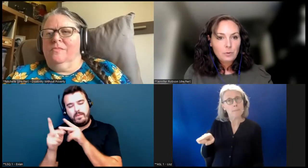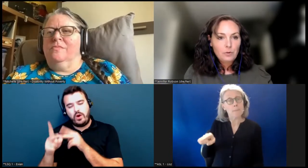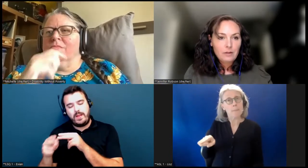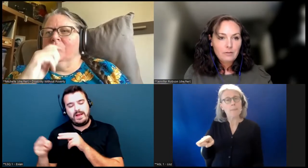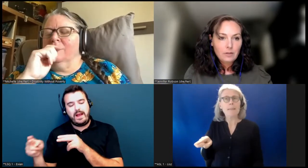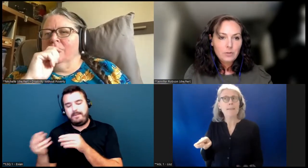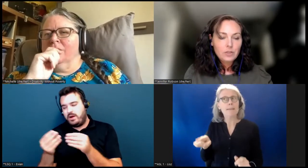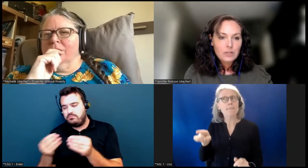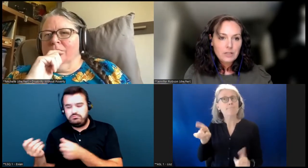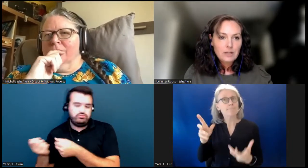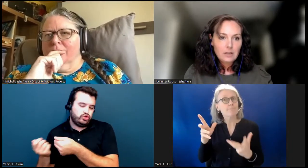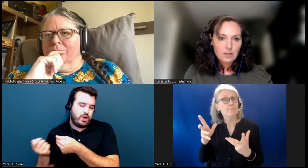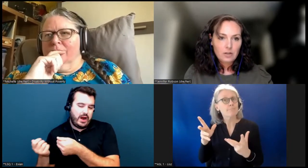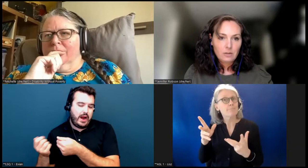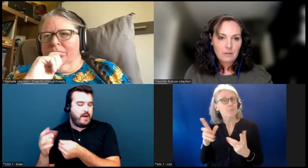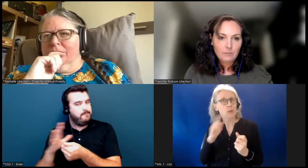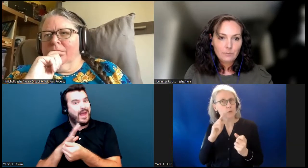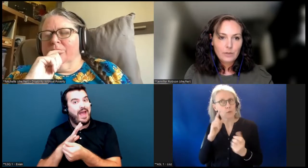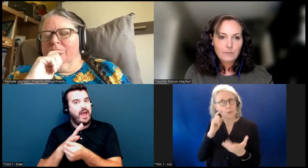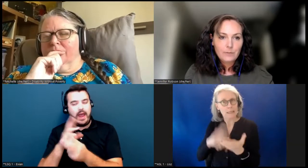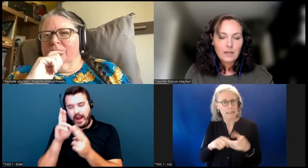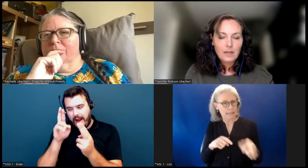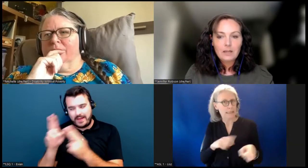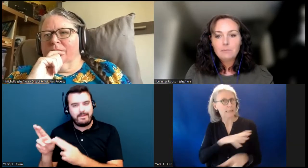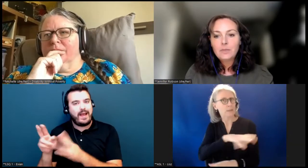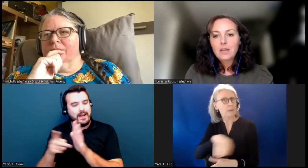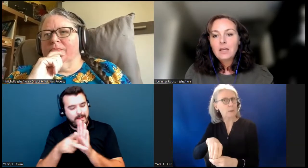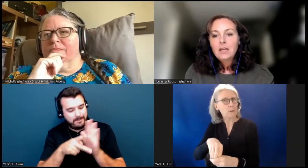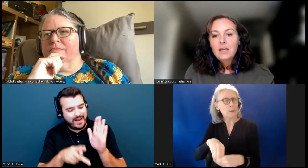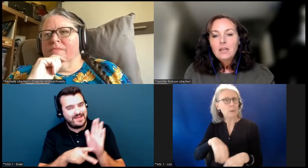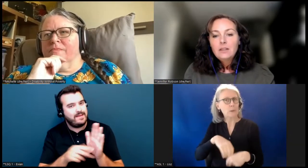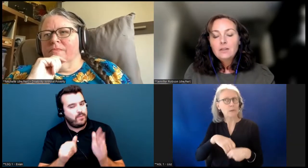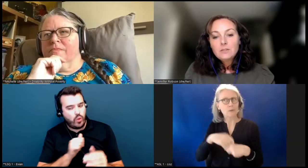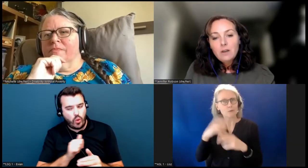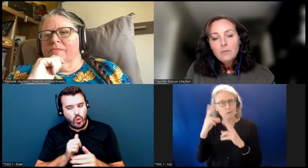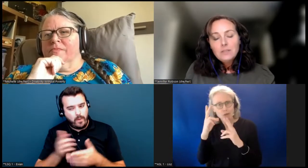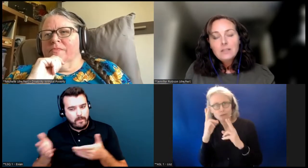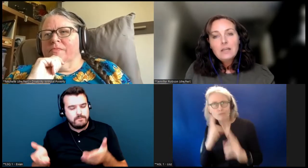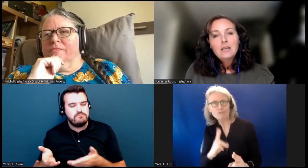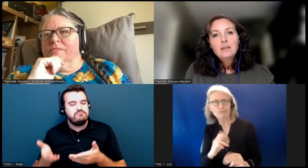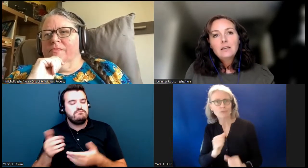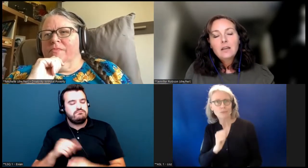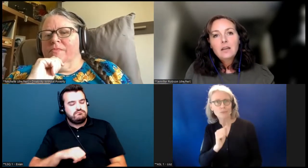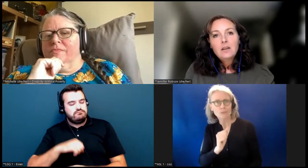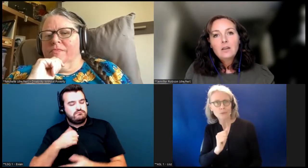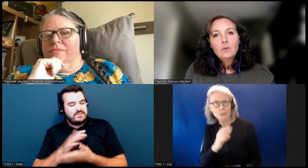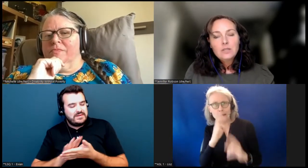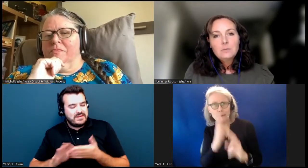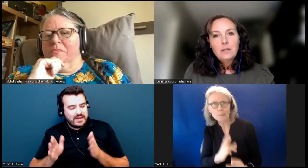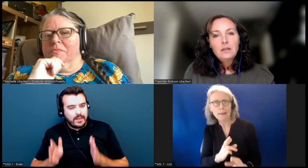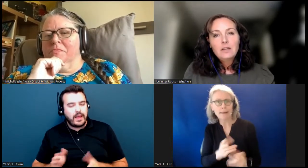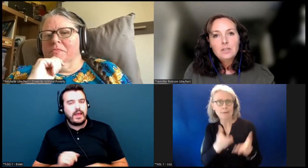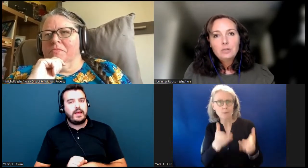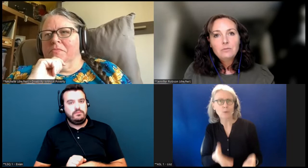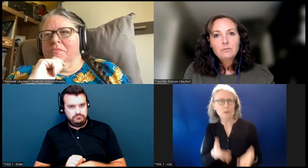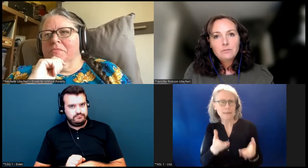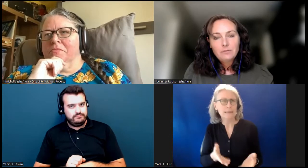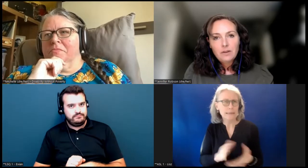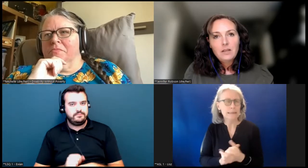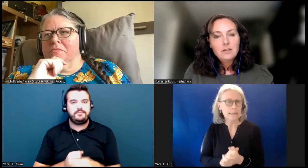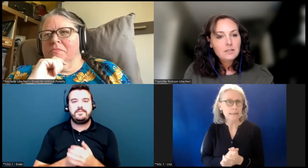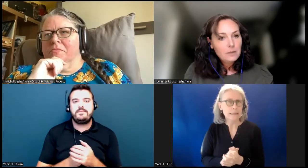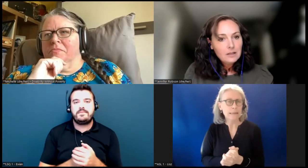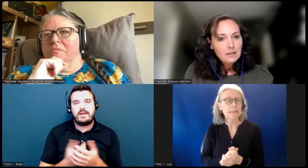OF INCLUSION, DIGNITY, AND AUTONOMY. THERE IS OBVIOUSLY GOING TO BE AN ISSUE OF DEFINING